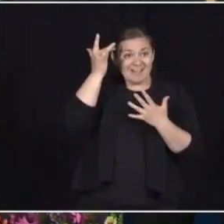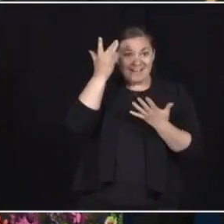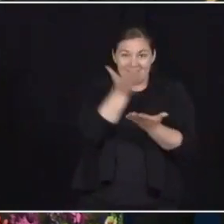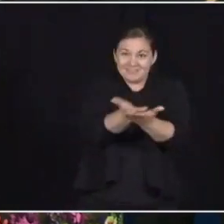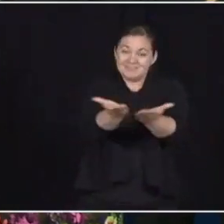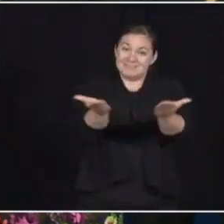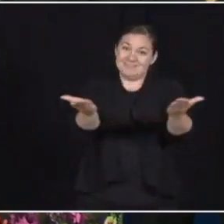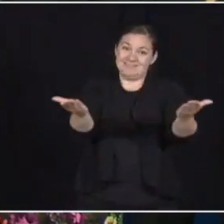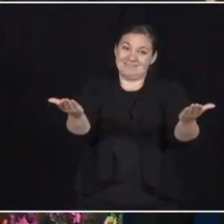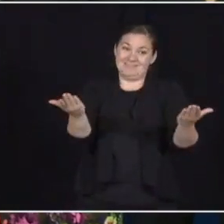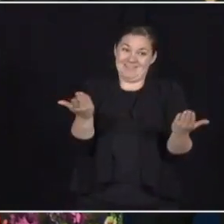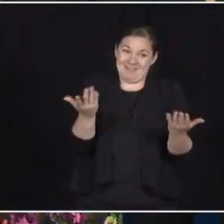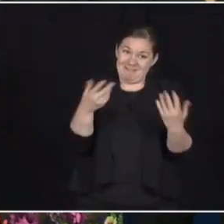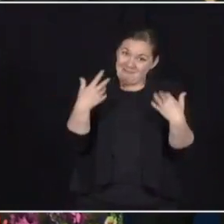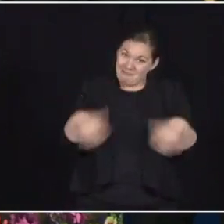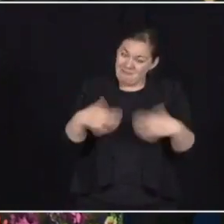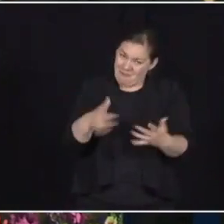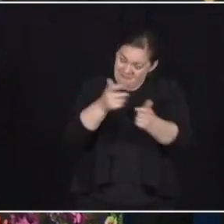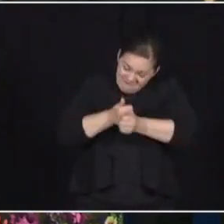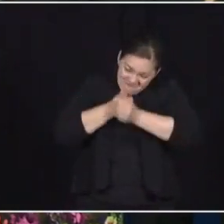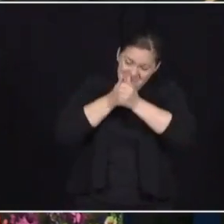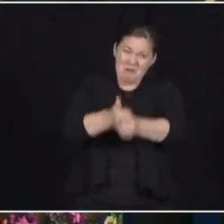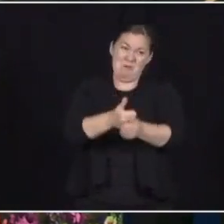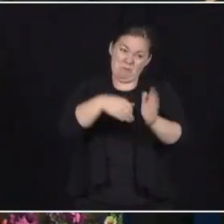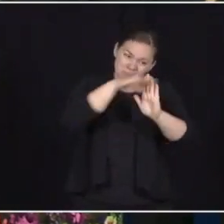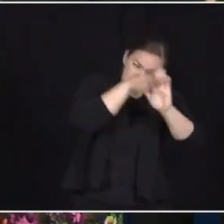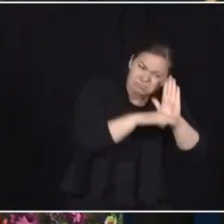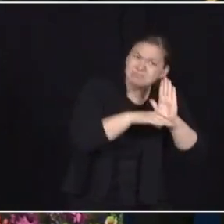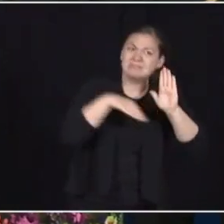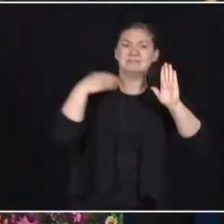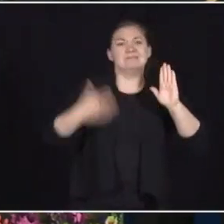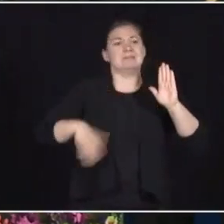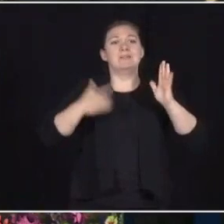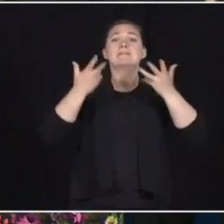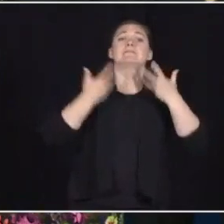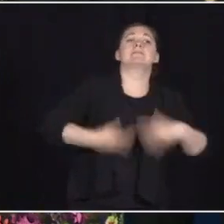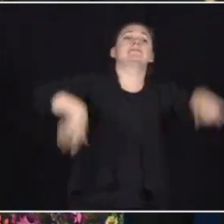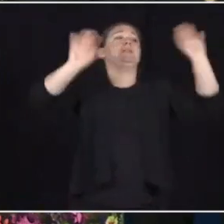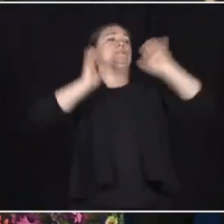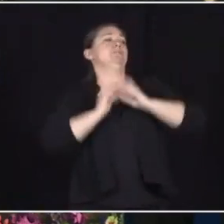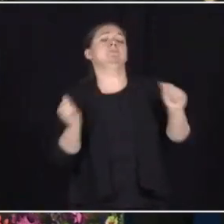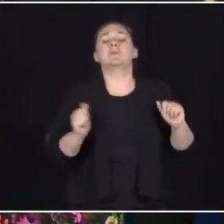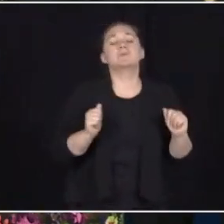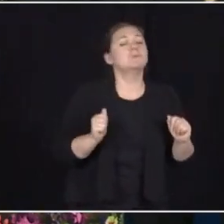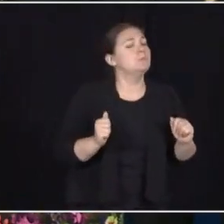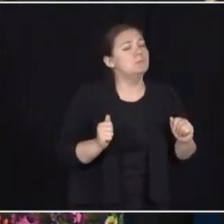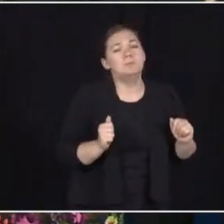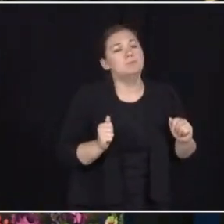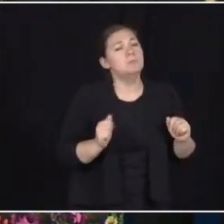states in the US and Agassi only close competitor is Québec and Canada. But because of the great work that people on the